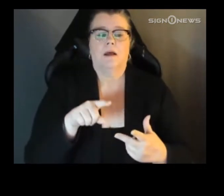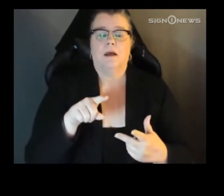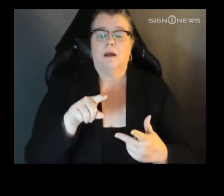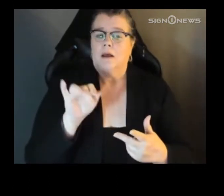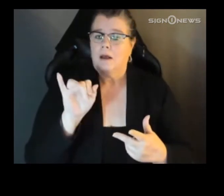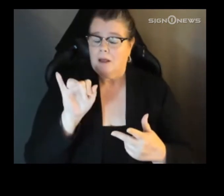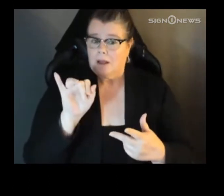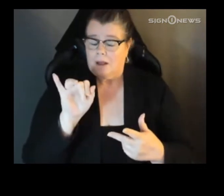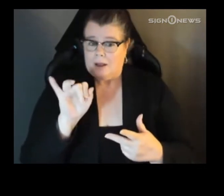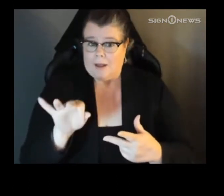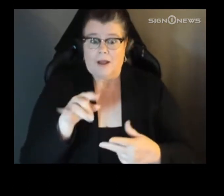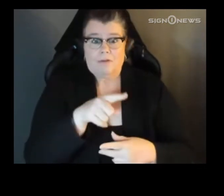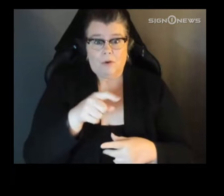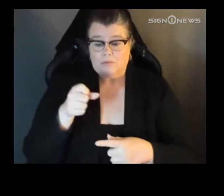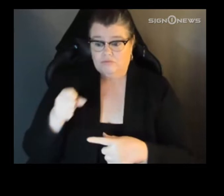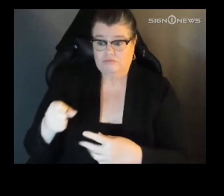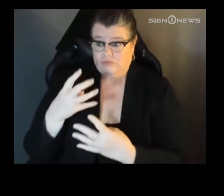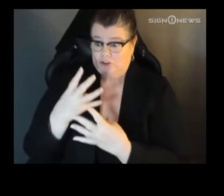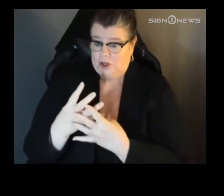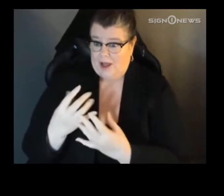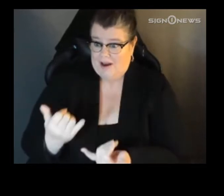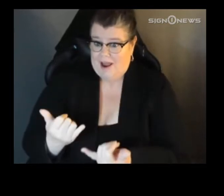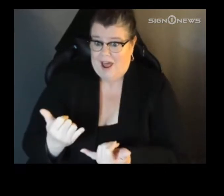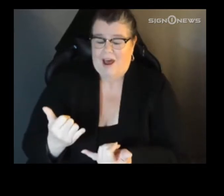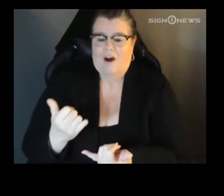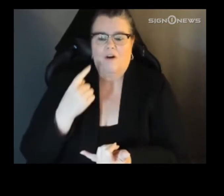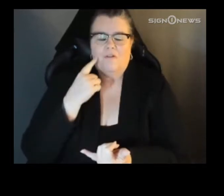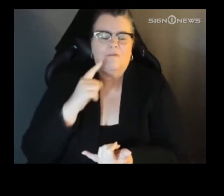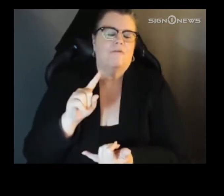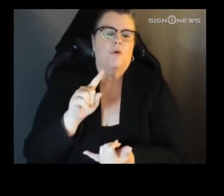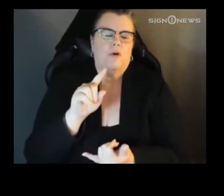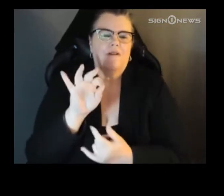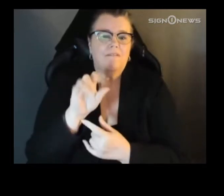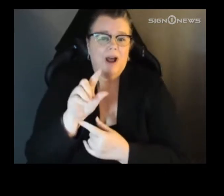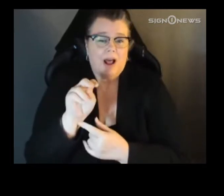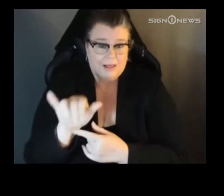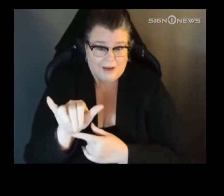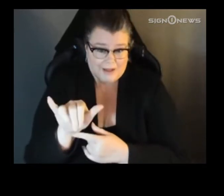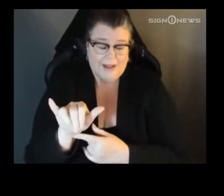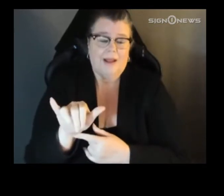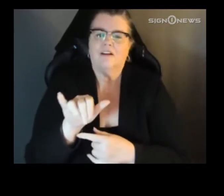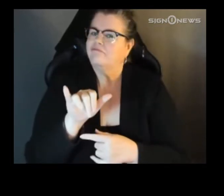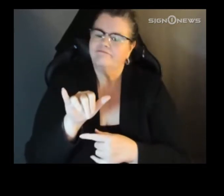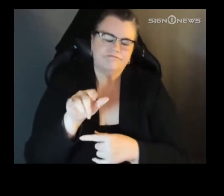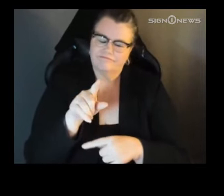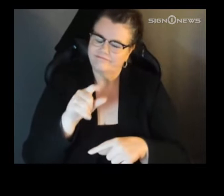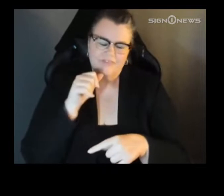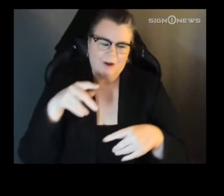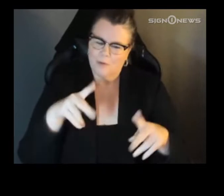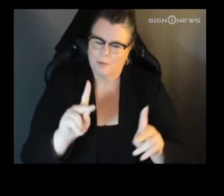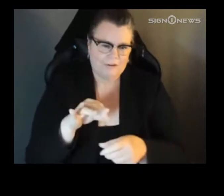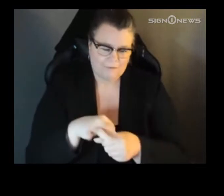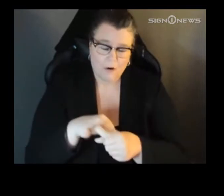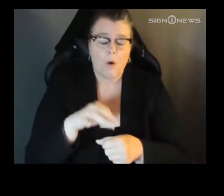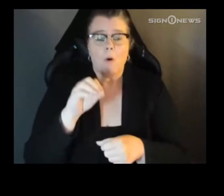a conviction or a felony or if a judge that says you can't vote in in a legal guardianship